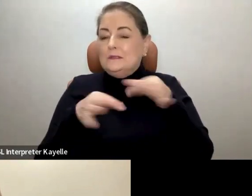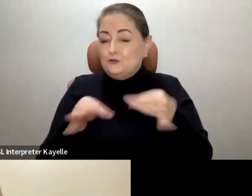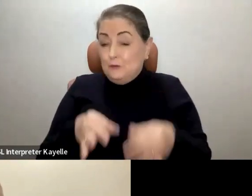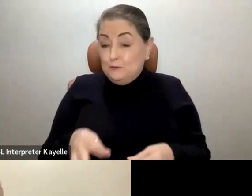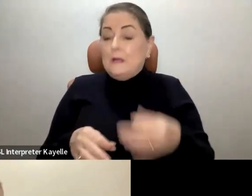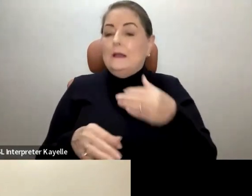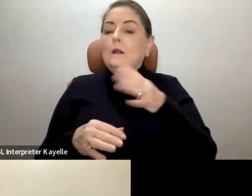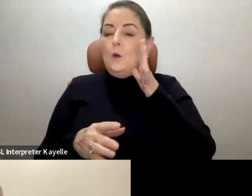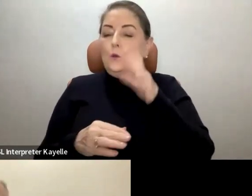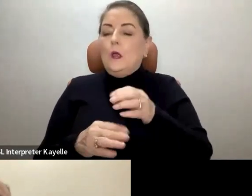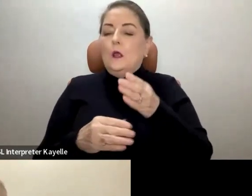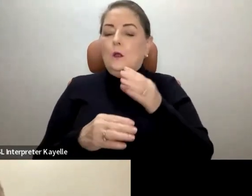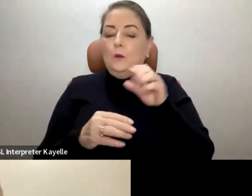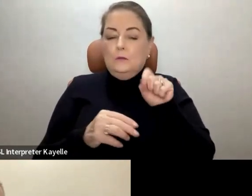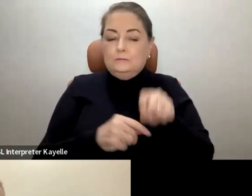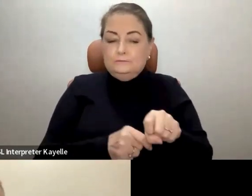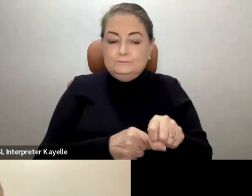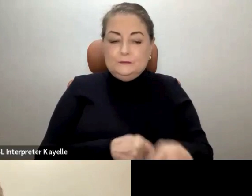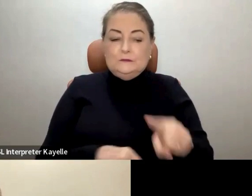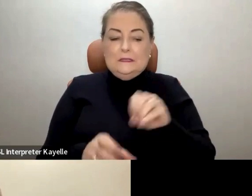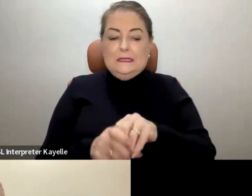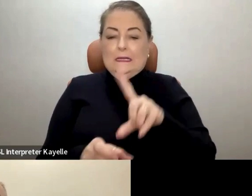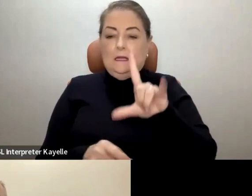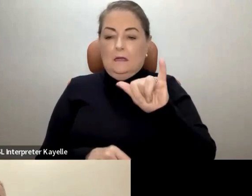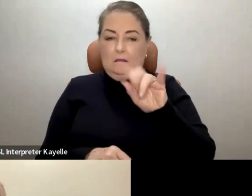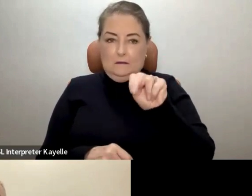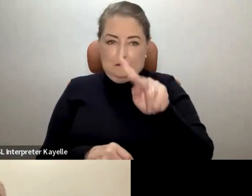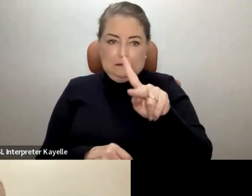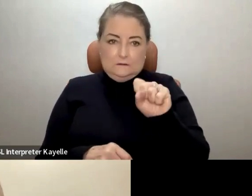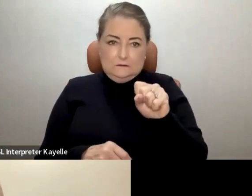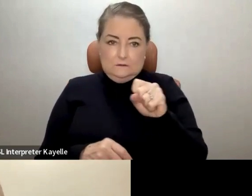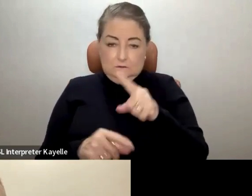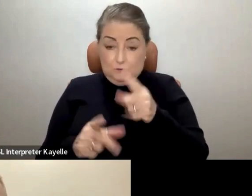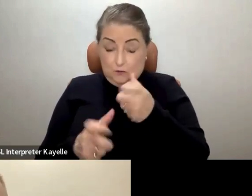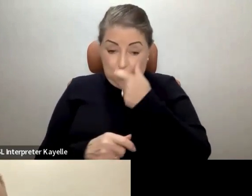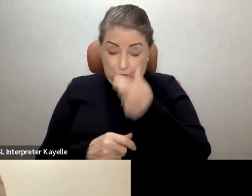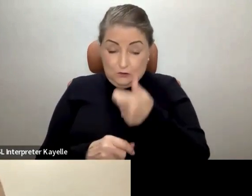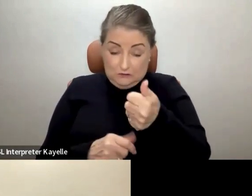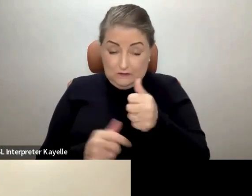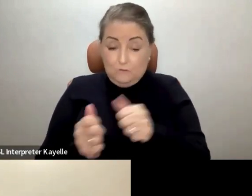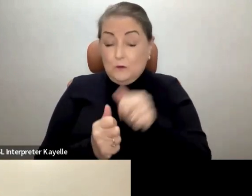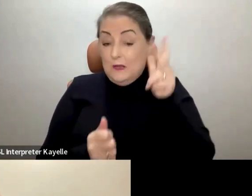chat. So if you want to, I'll share all three. So if you want to watch them on your own with audio description, and for those